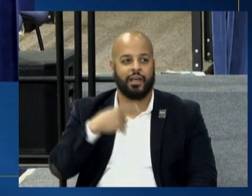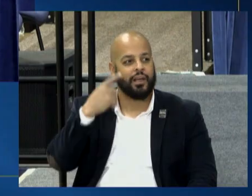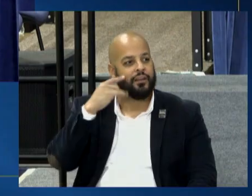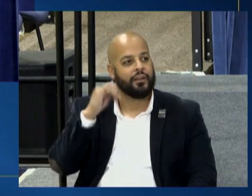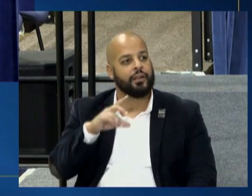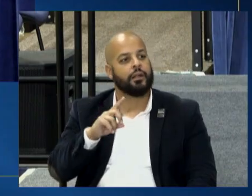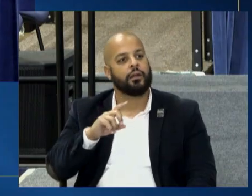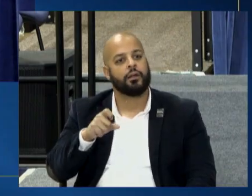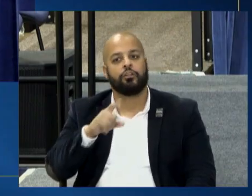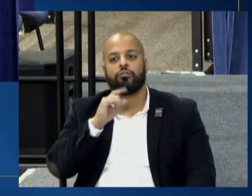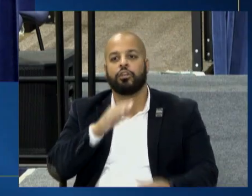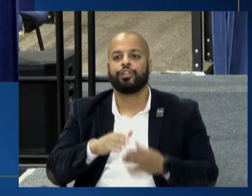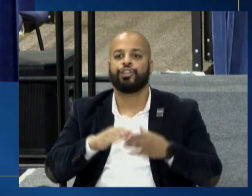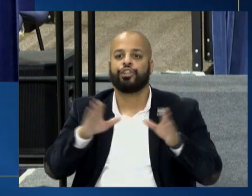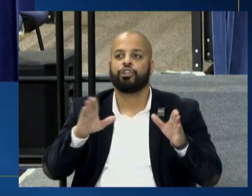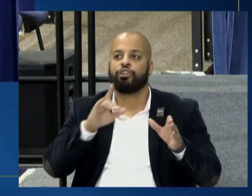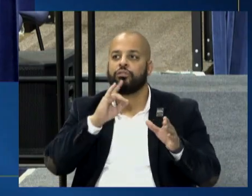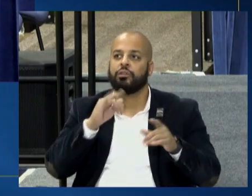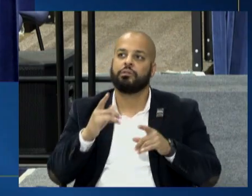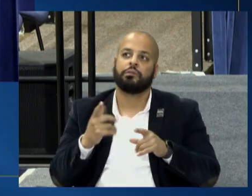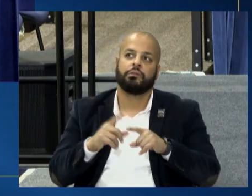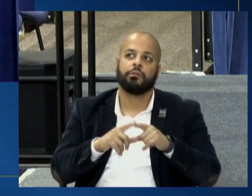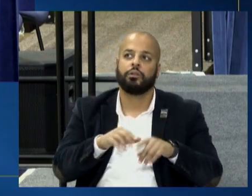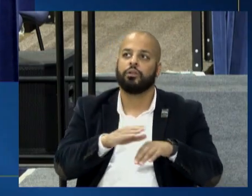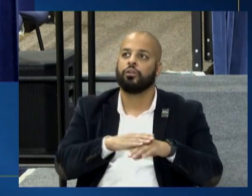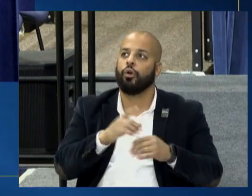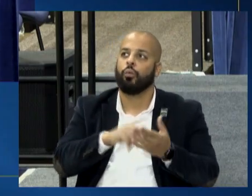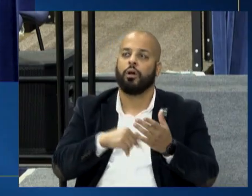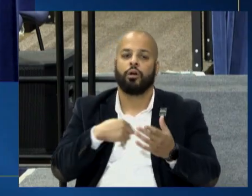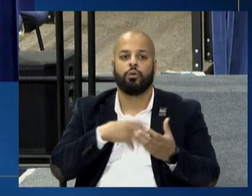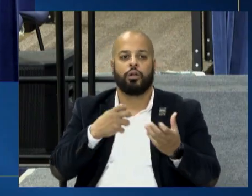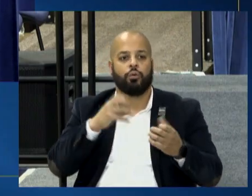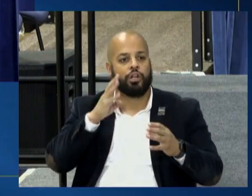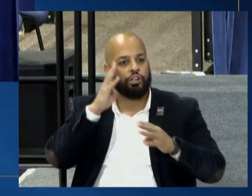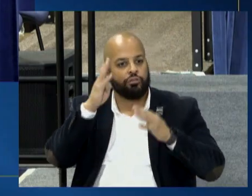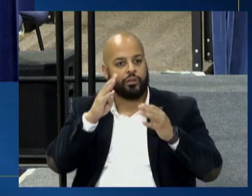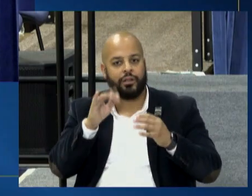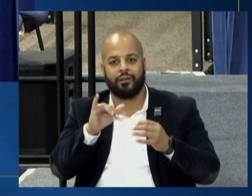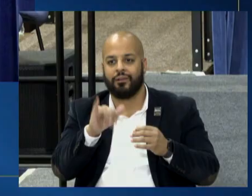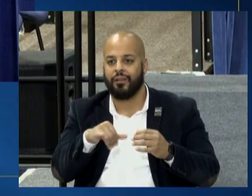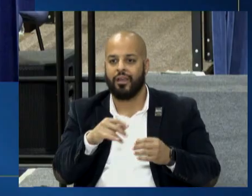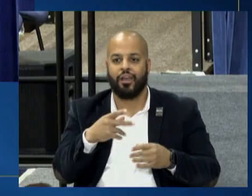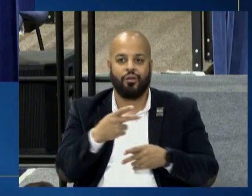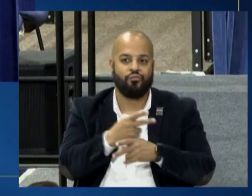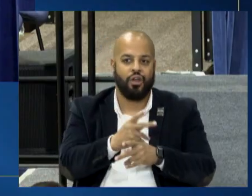lens towards what we're trying to create in terms of our product portfolio. But cancer,